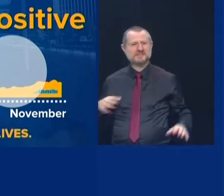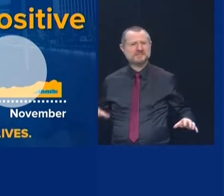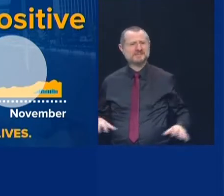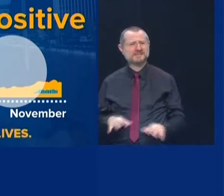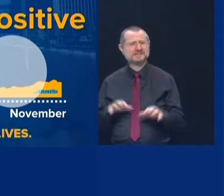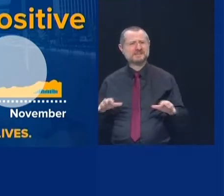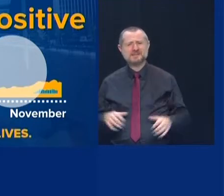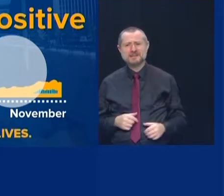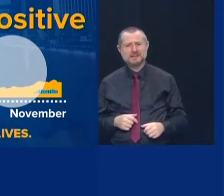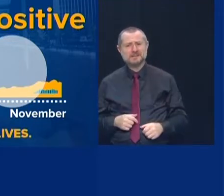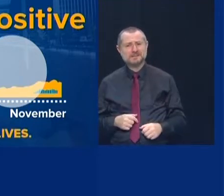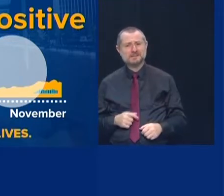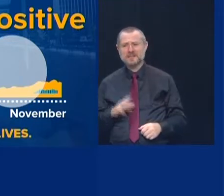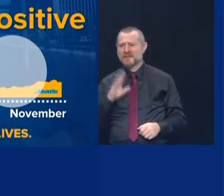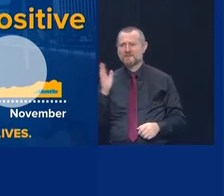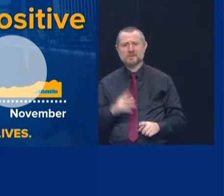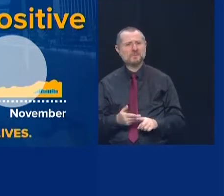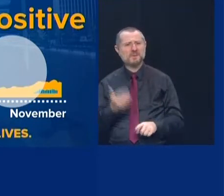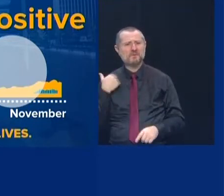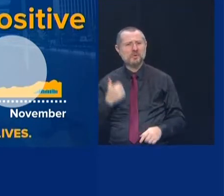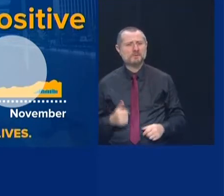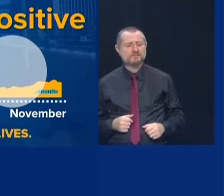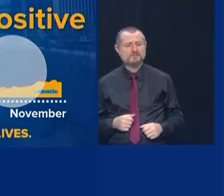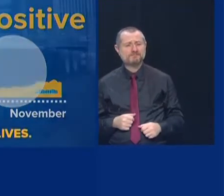AND WE BROUGHT IT DOWN FROM 50%